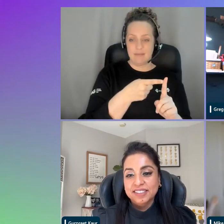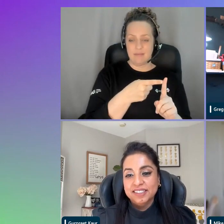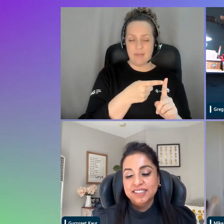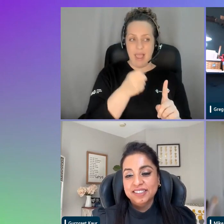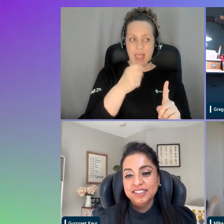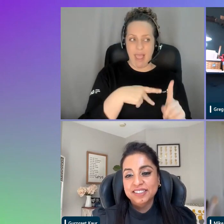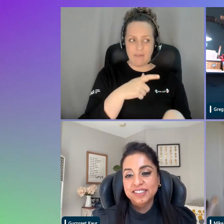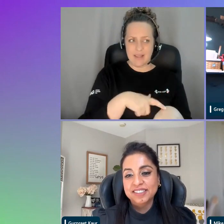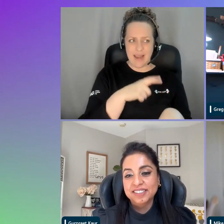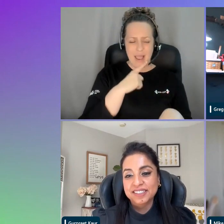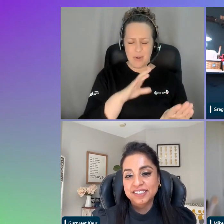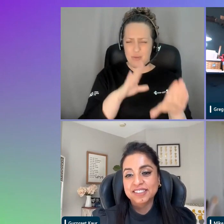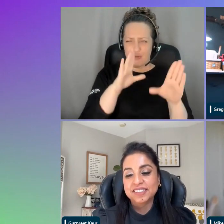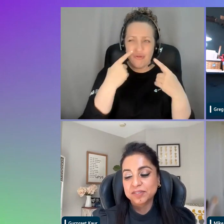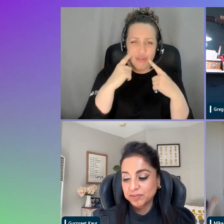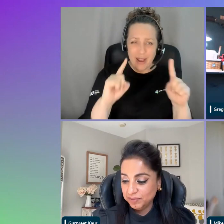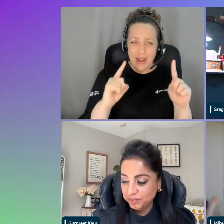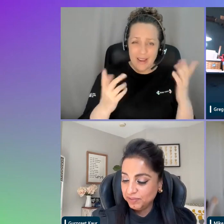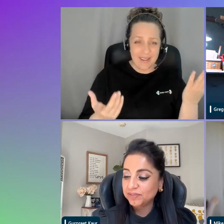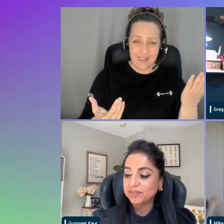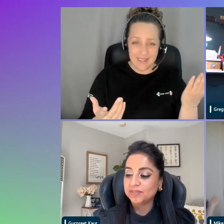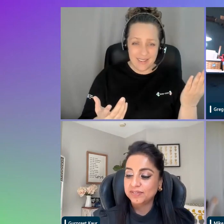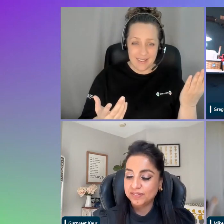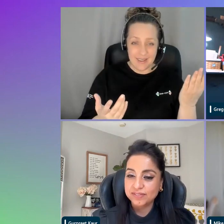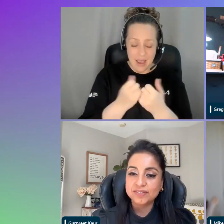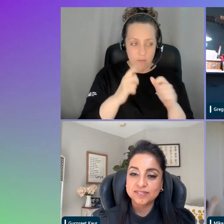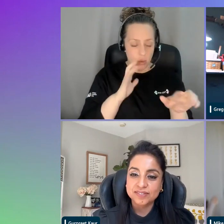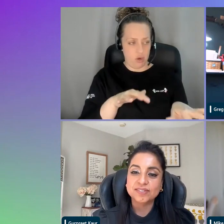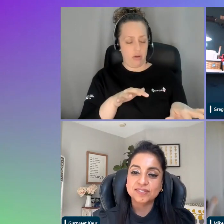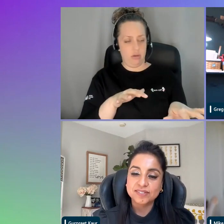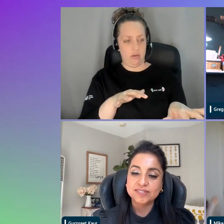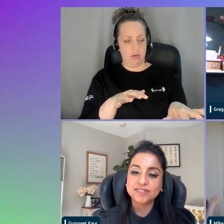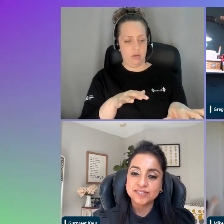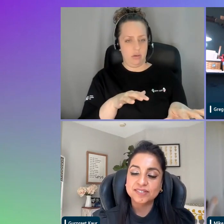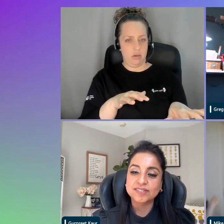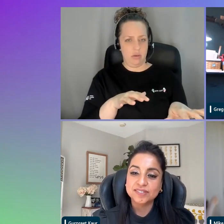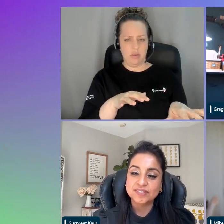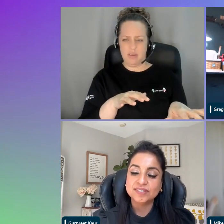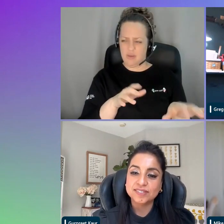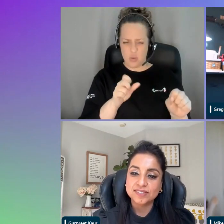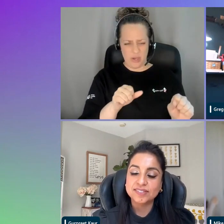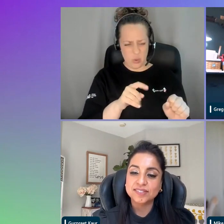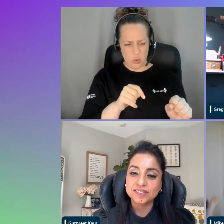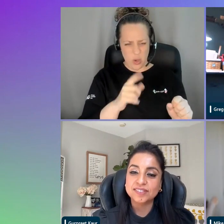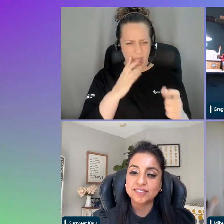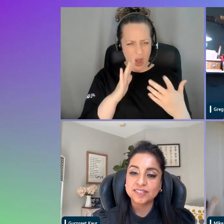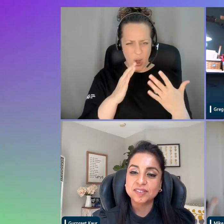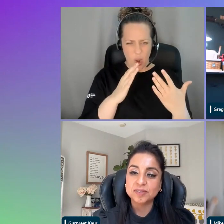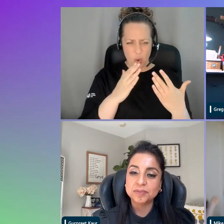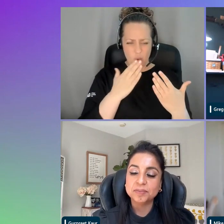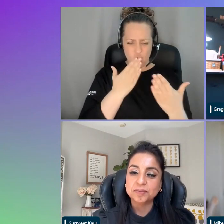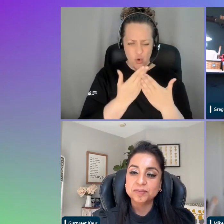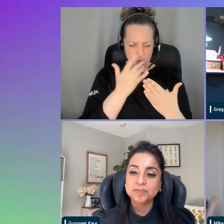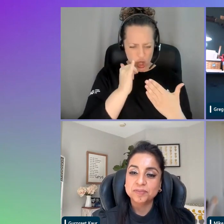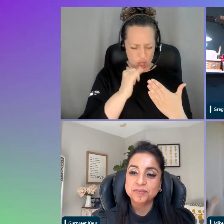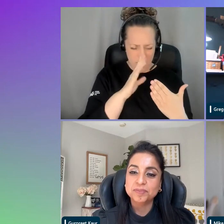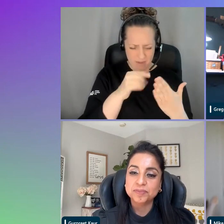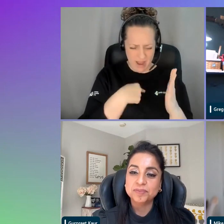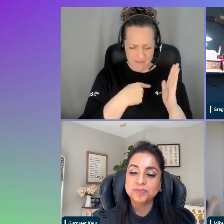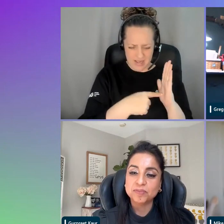the story is he got it done in half the time, and it was great. And everyone was shocked. They were like, I didn't know you could do this. And I didn't know what good looked like. We never